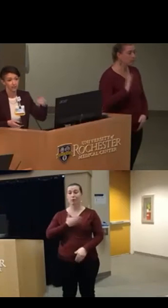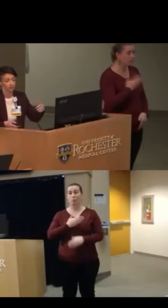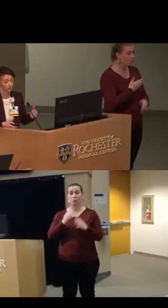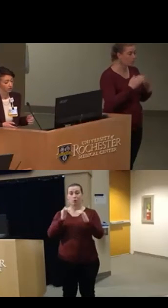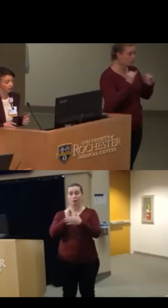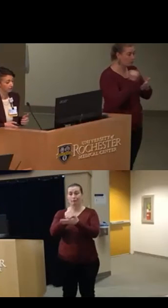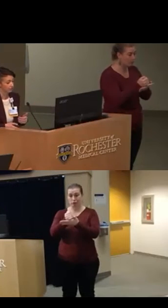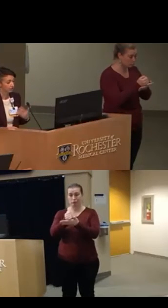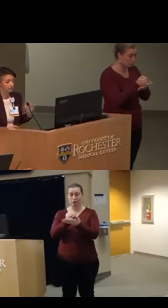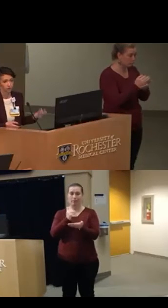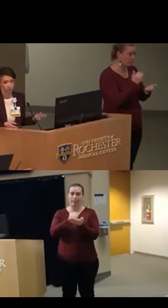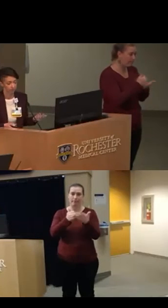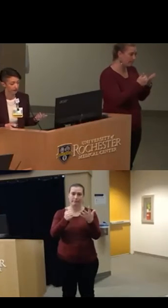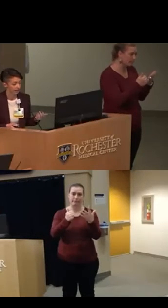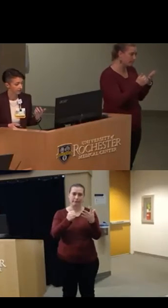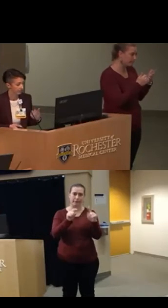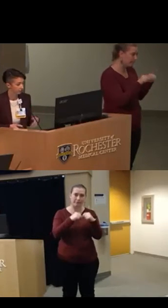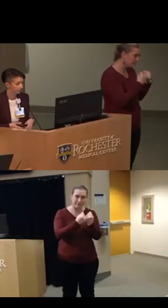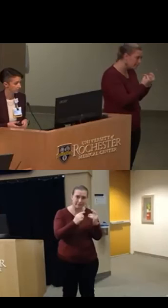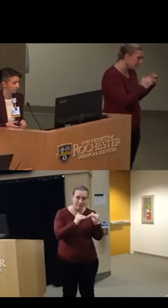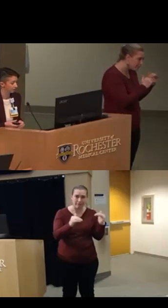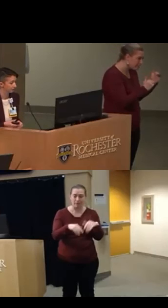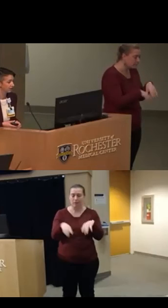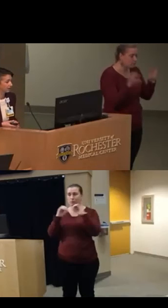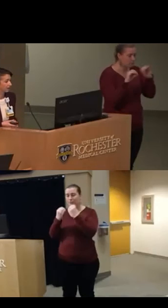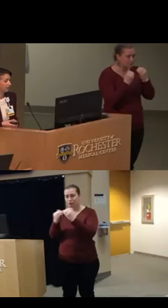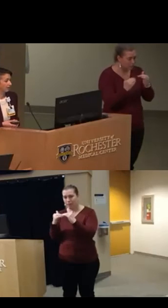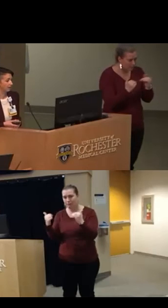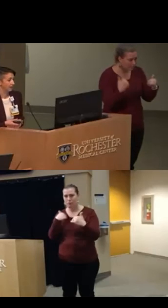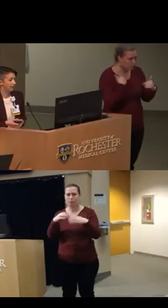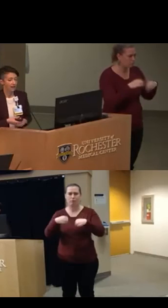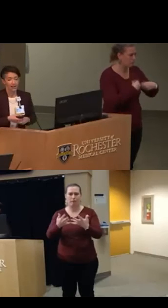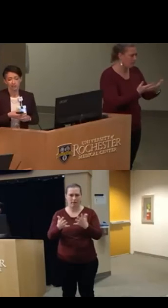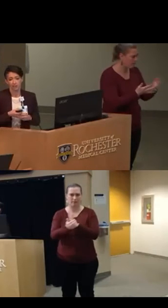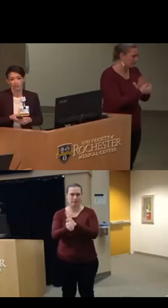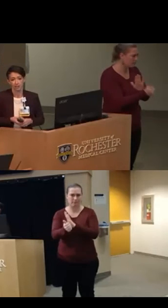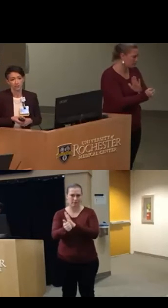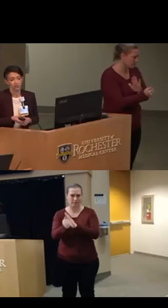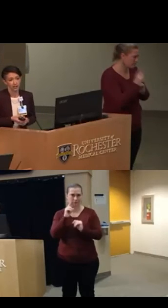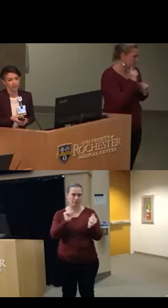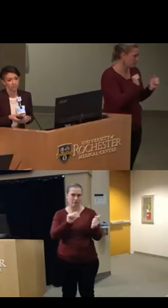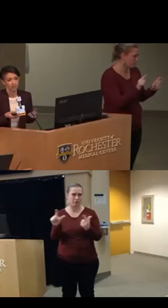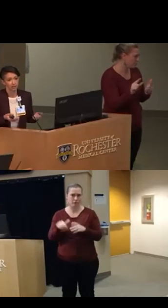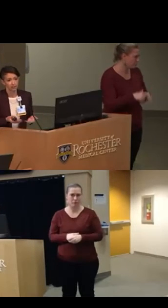the organizational level to provide some of these skills now again I couldn't give you a library